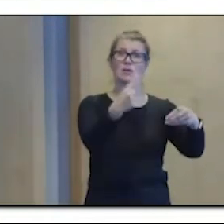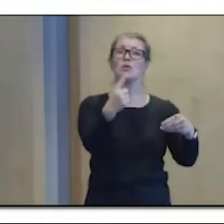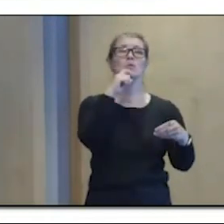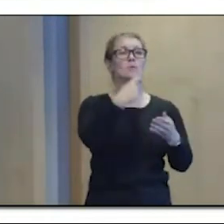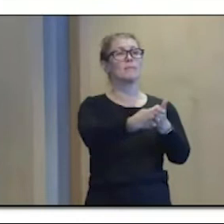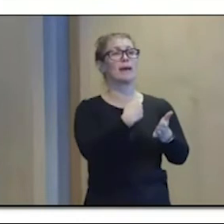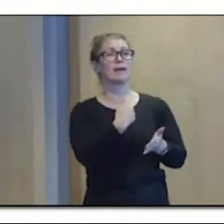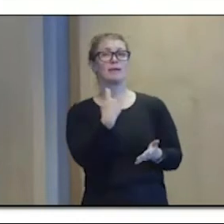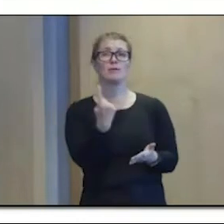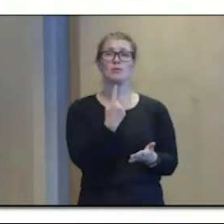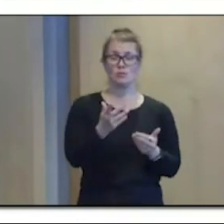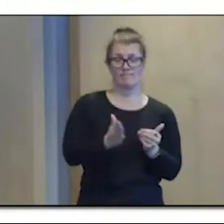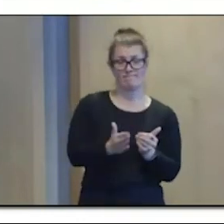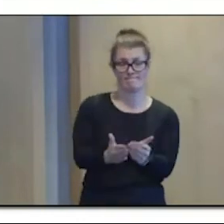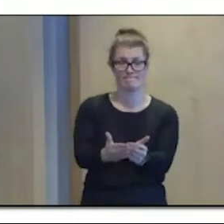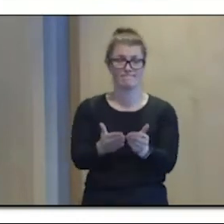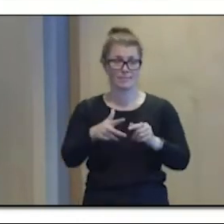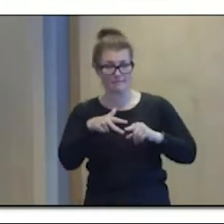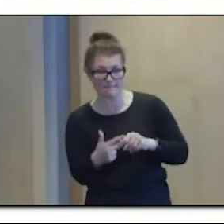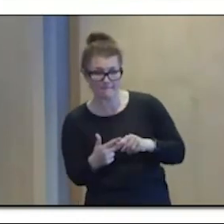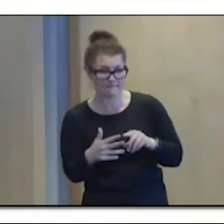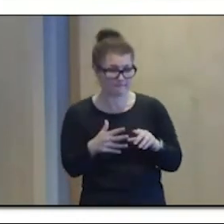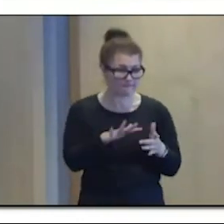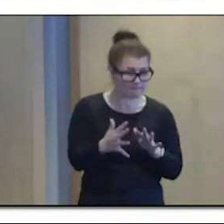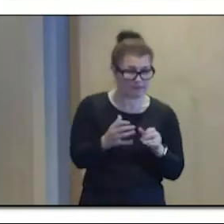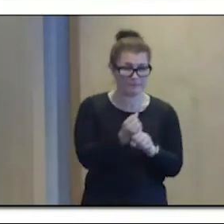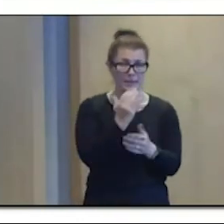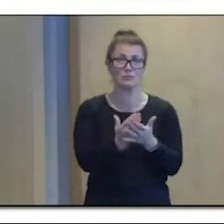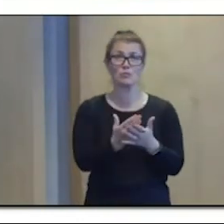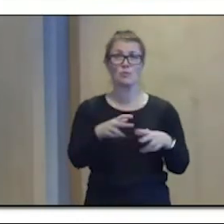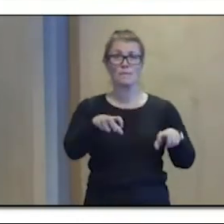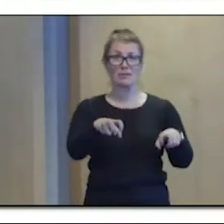and maintenance and looking after that battery to ensure that it's in the right condition.